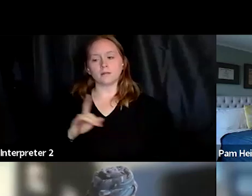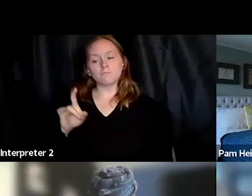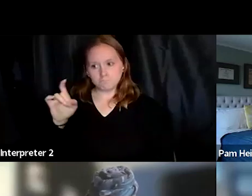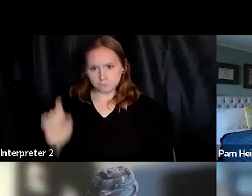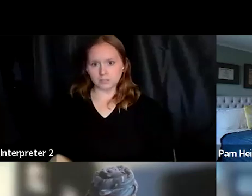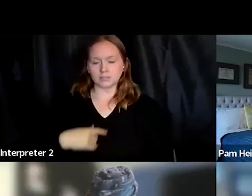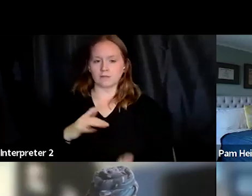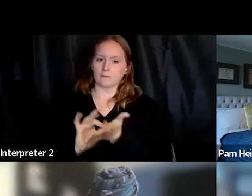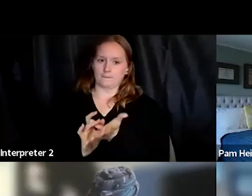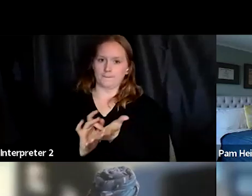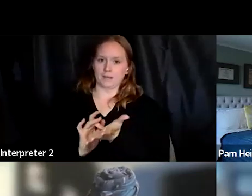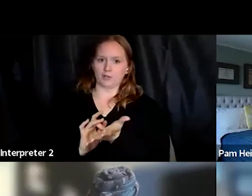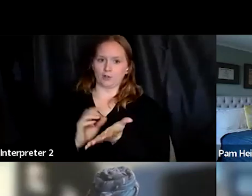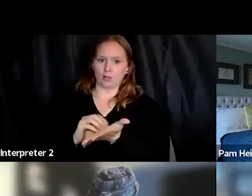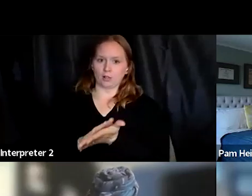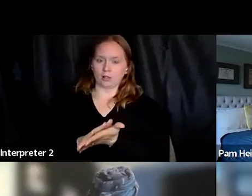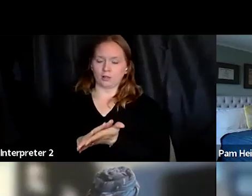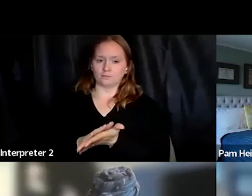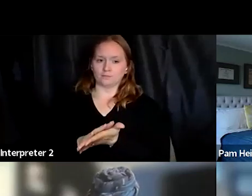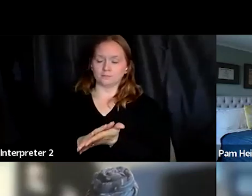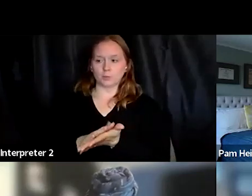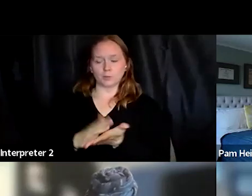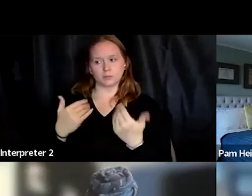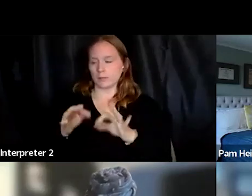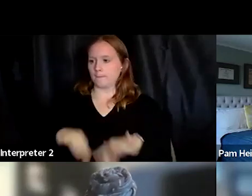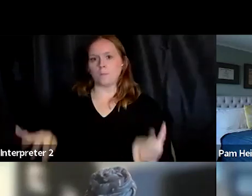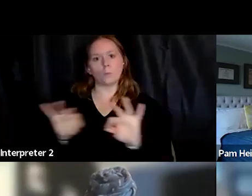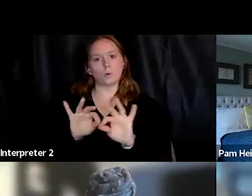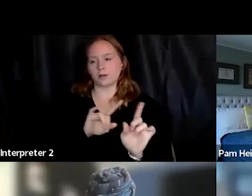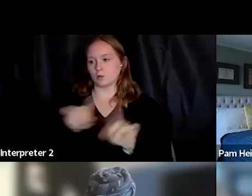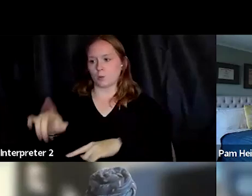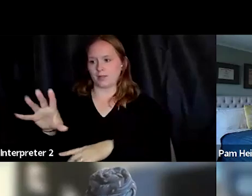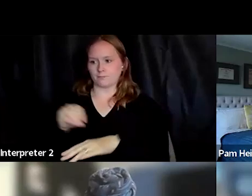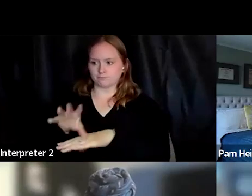So it was essential that they made it to that consultative exam. And then my descriptions